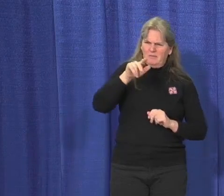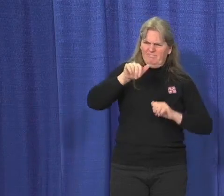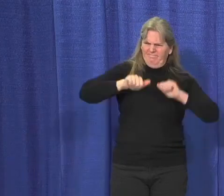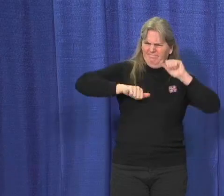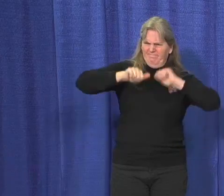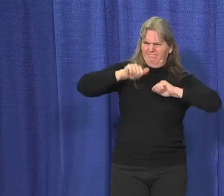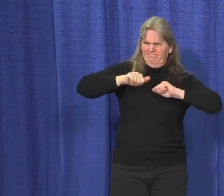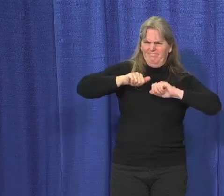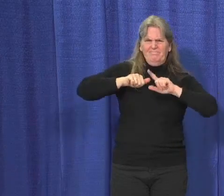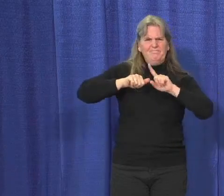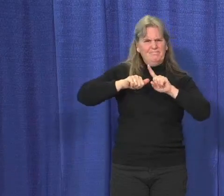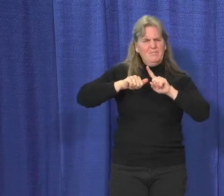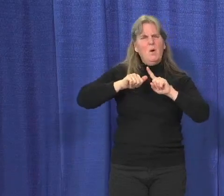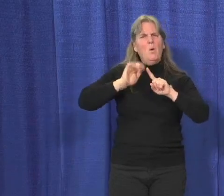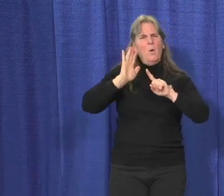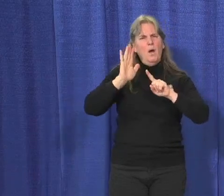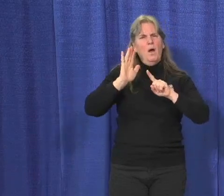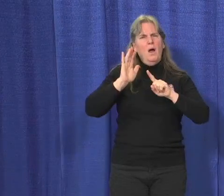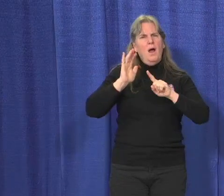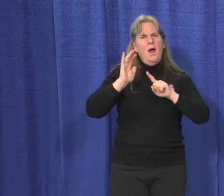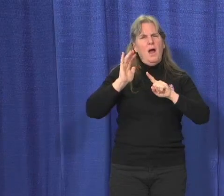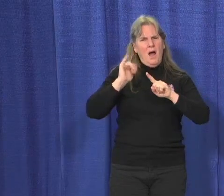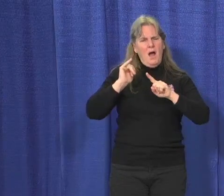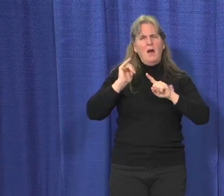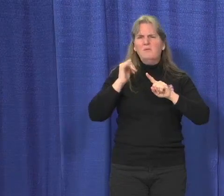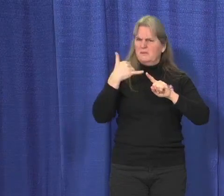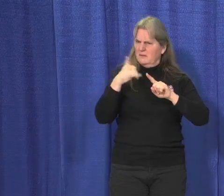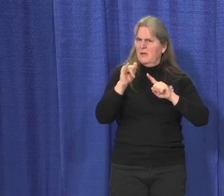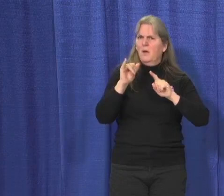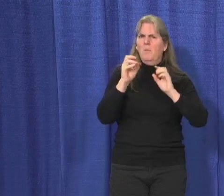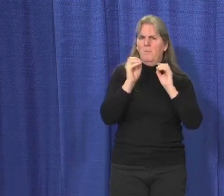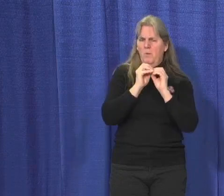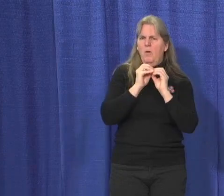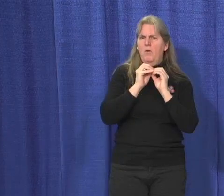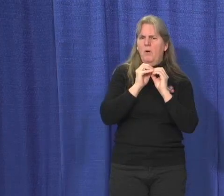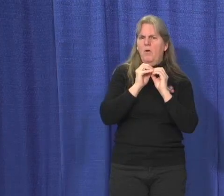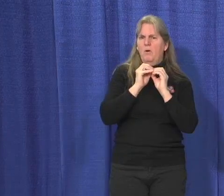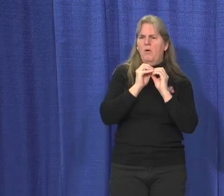reasons more to come. We are continuing to do a lot of